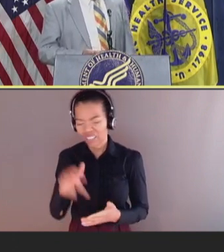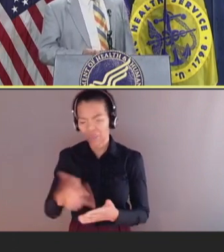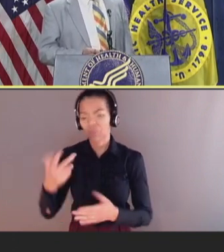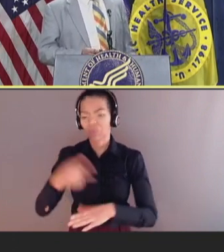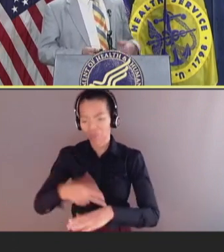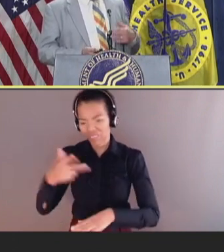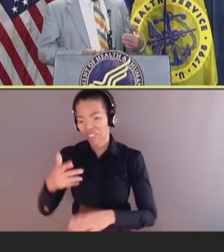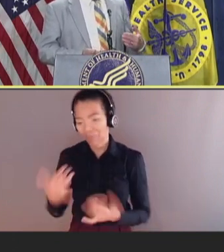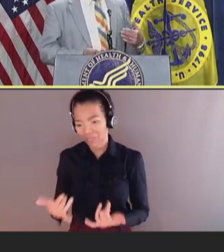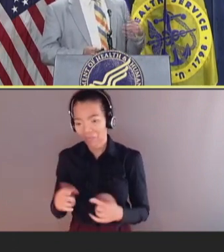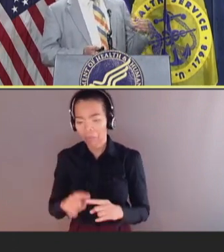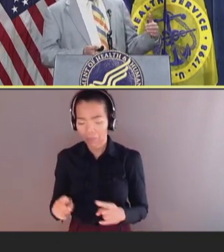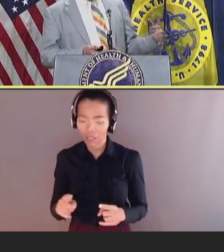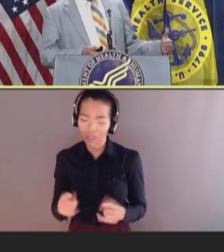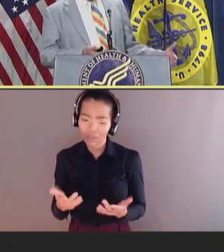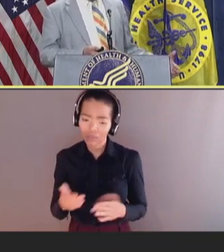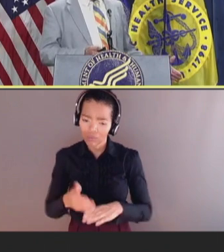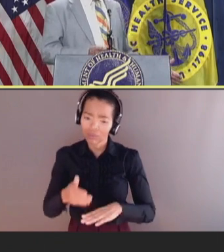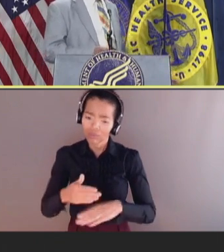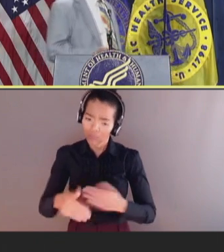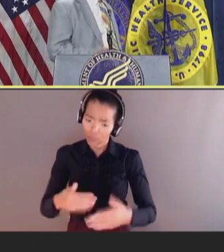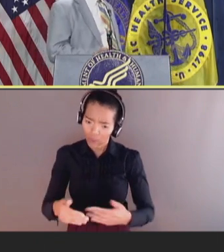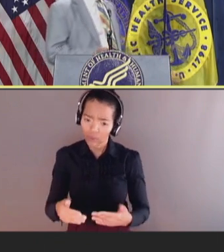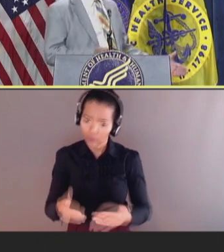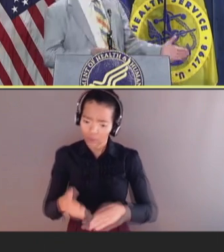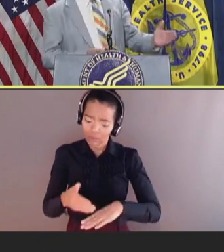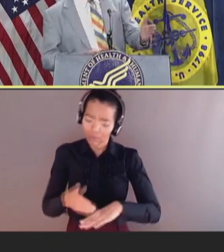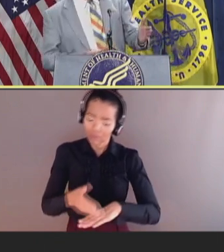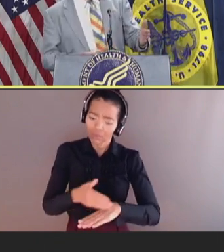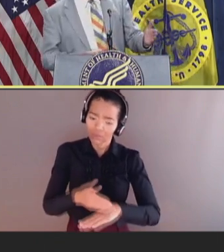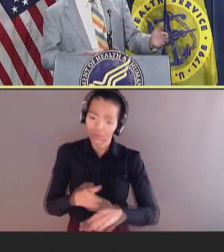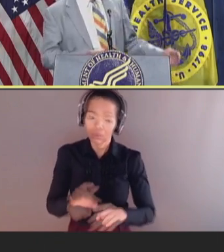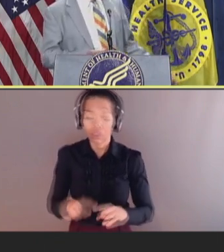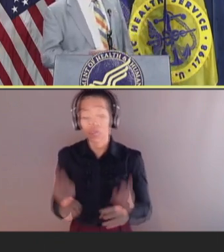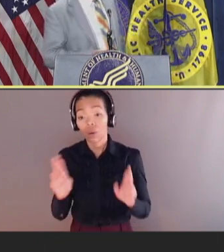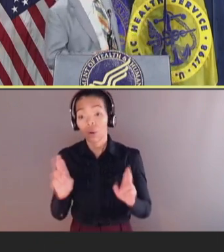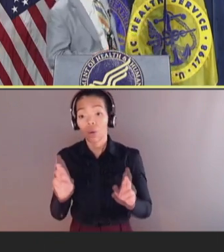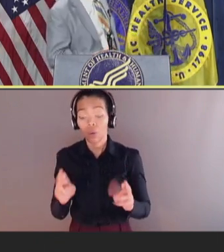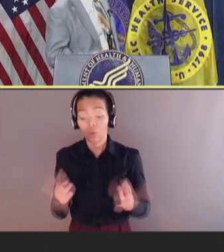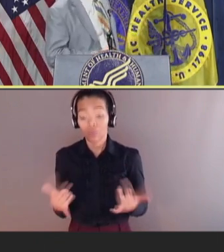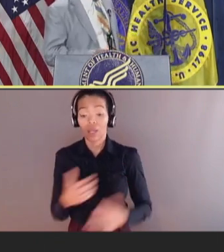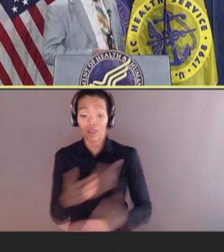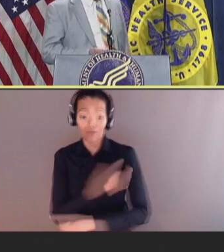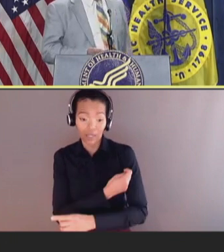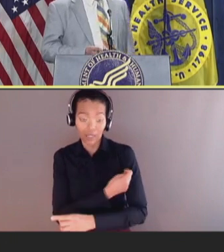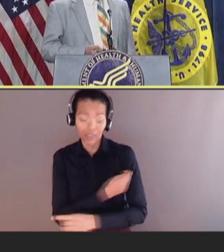and I hope that the current vaccines that have gone into the later stages will be